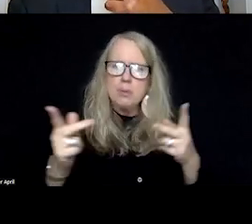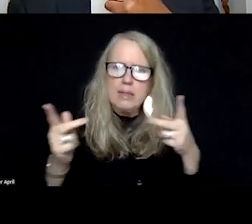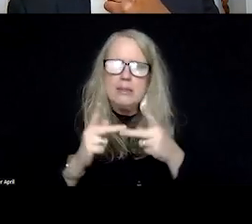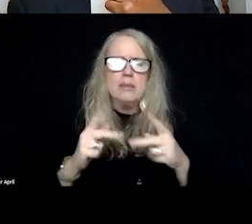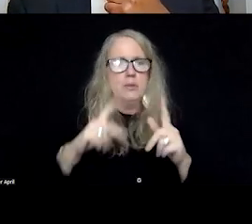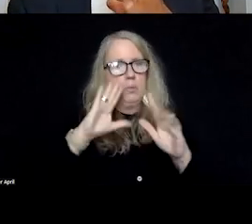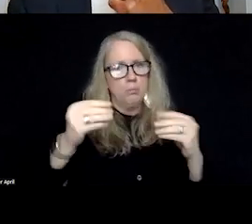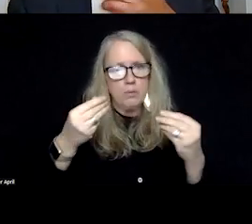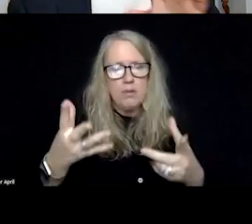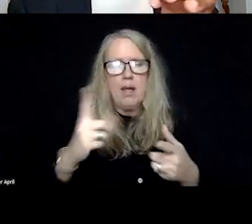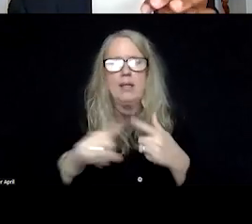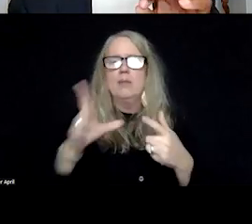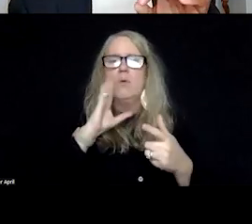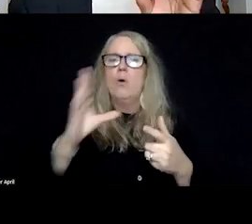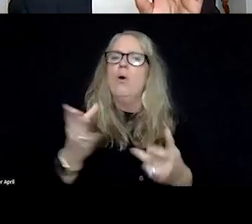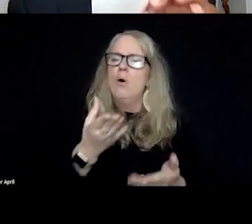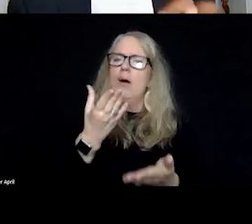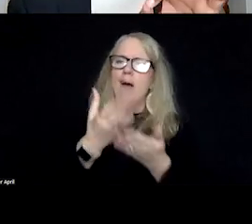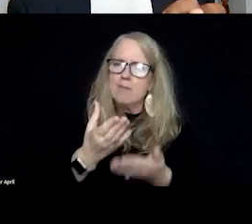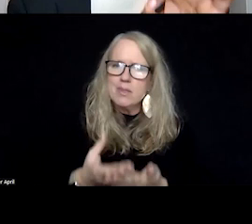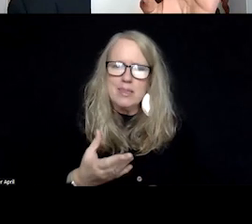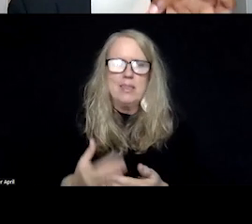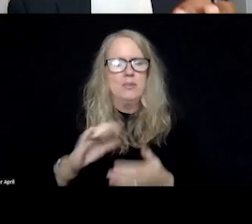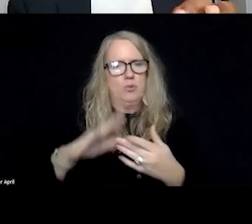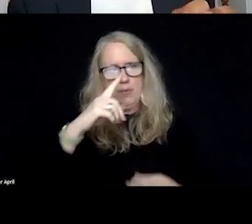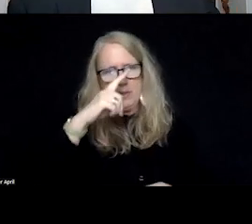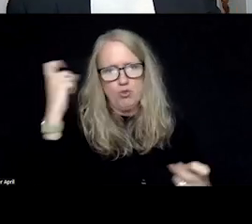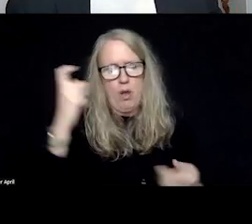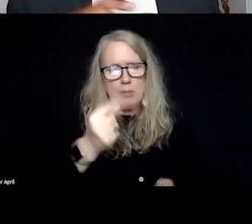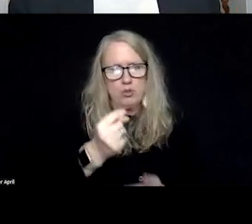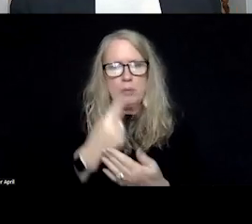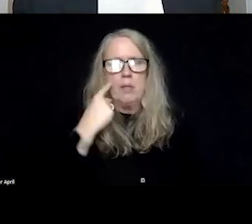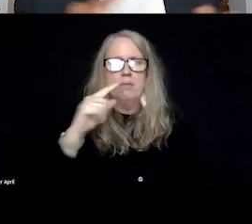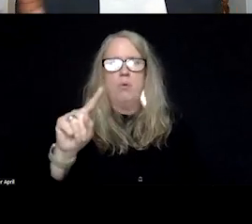EVIDENCE BASED TRAUMA TREATMENT FOR CHILDREN. WHEN I LEFT